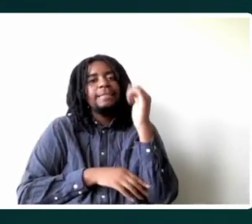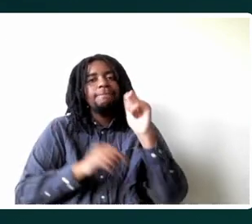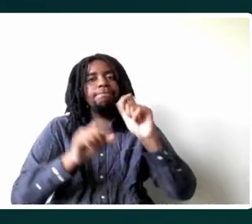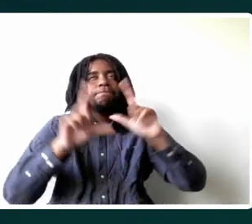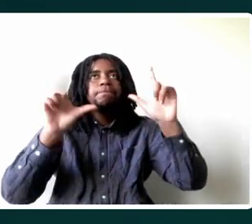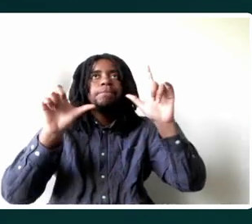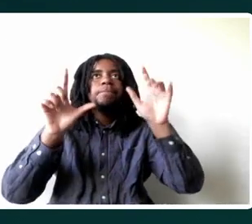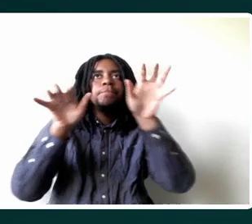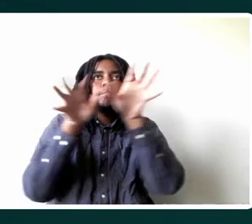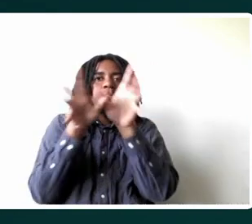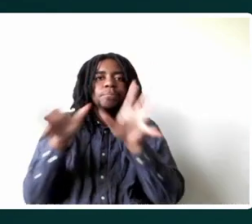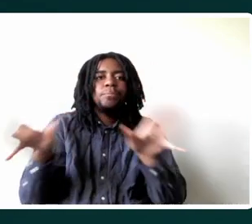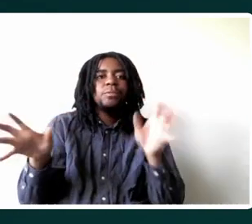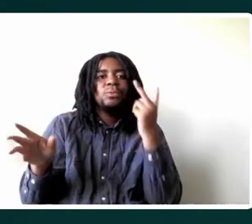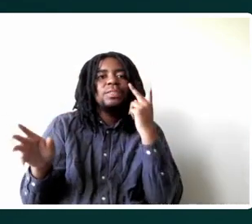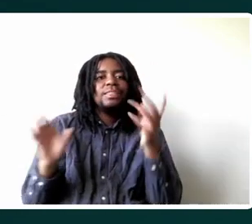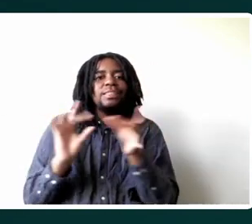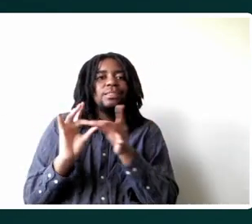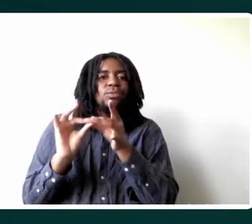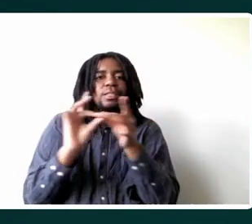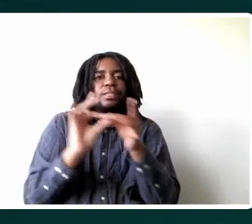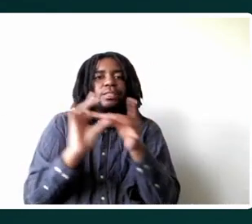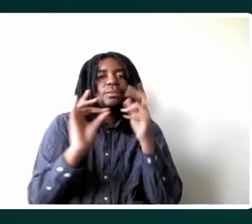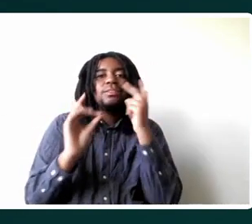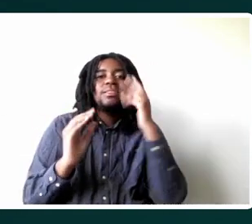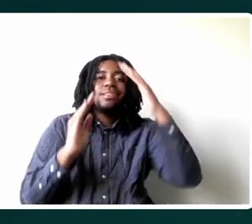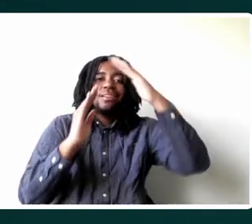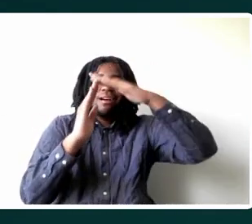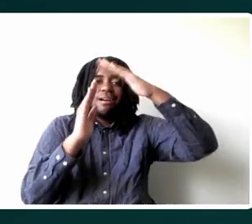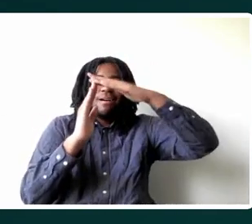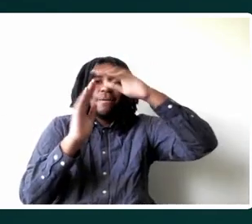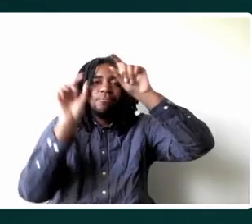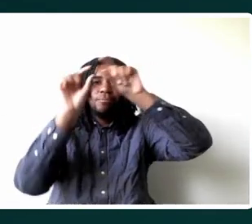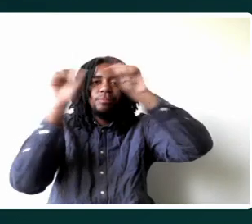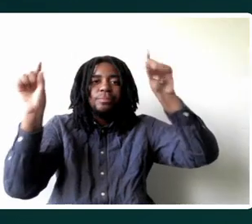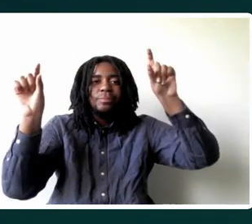So that you can see at the very top there, at the top row, were some of the very early teachers in